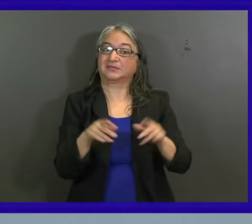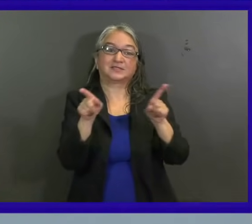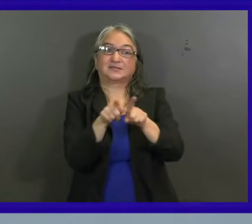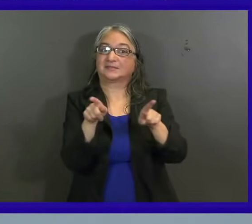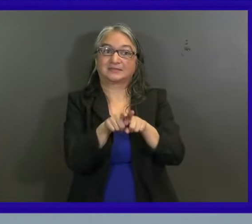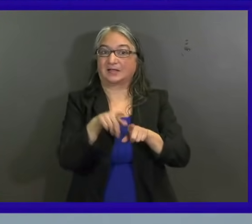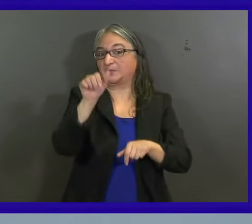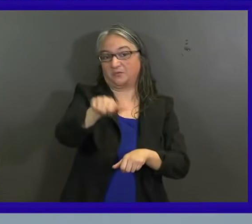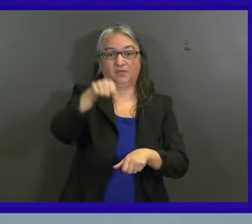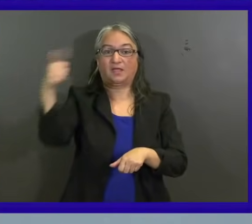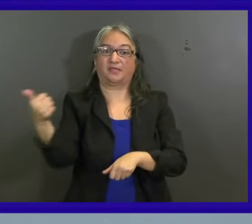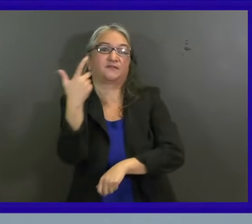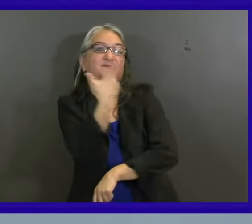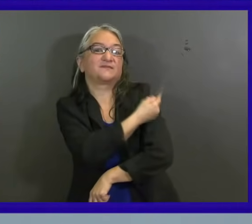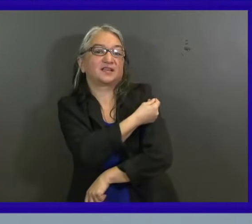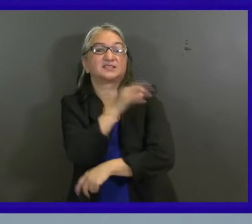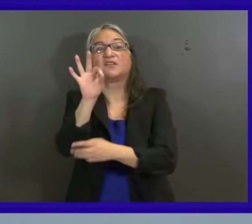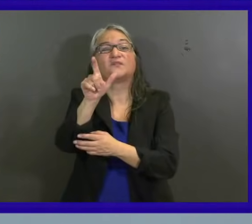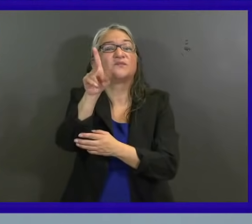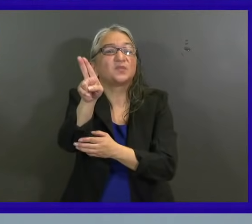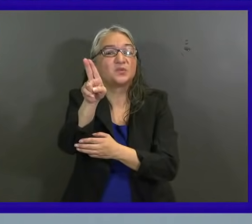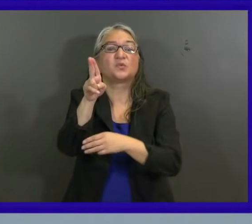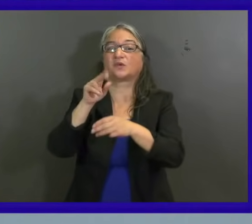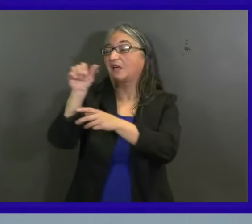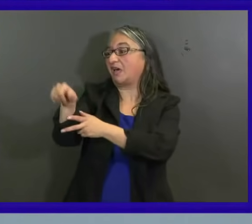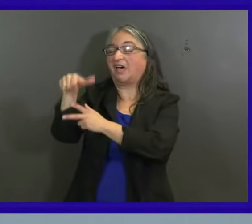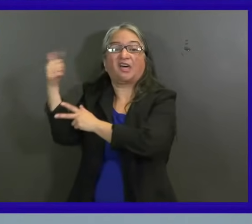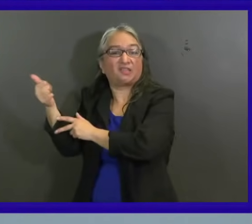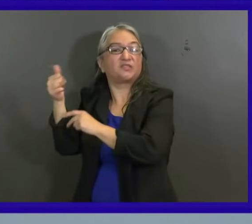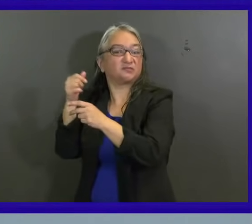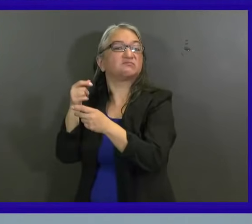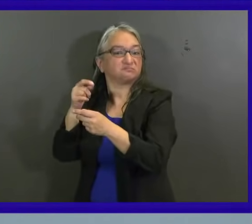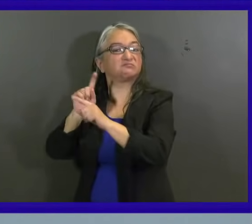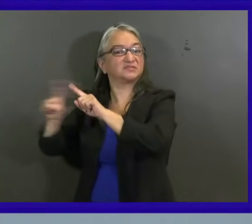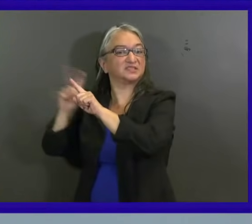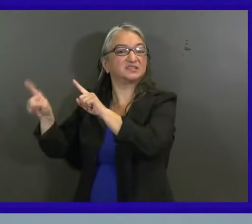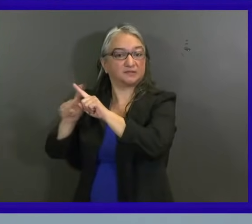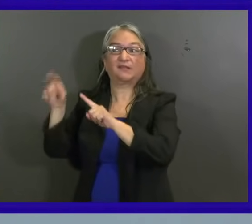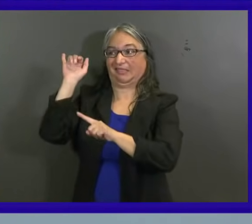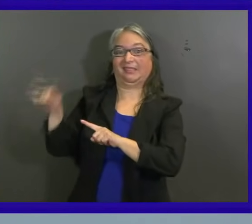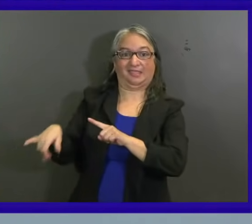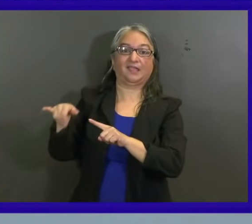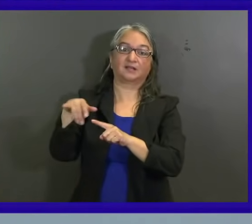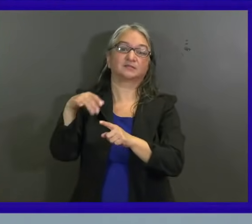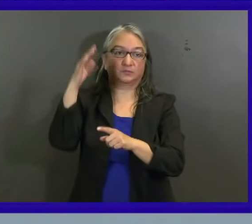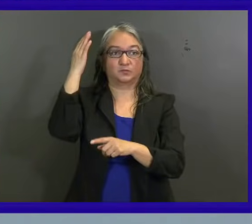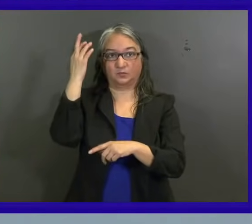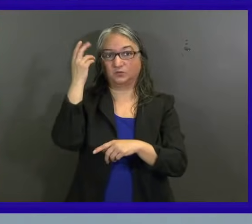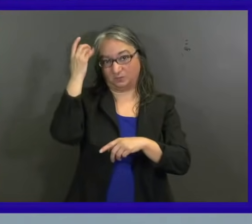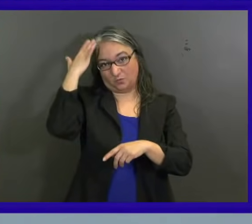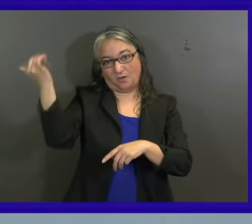and it's why we get booster shots from many other vaccines like influenza or tetanus with